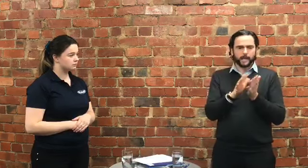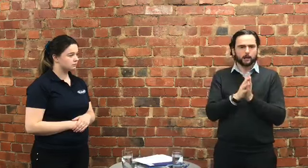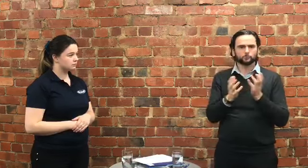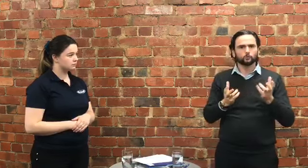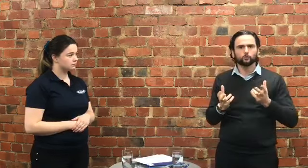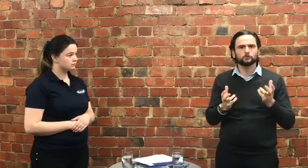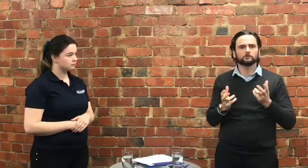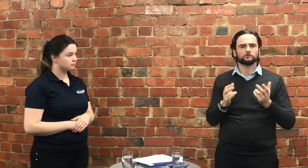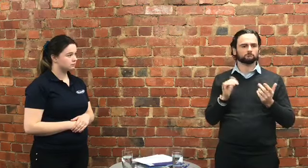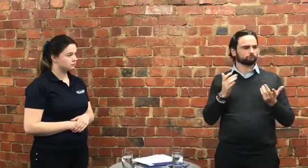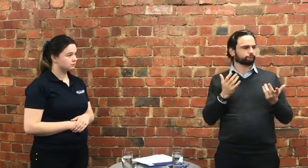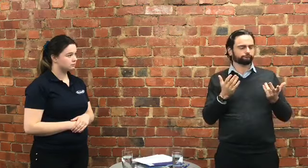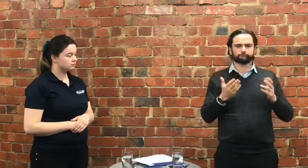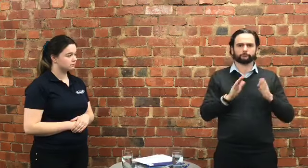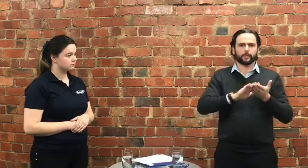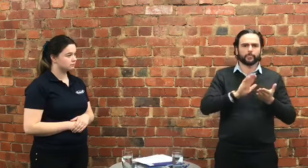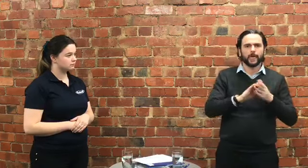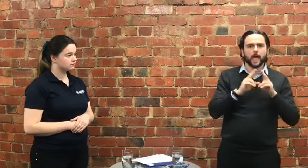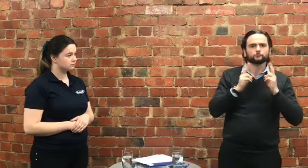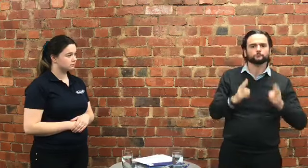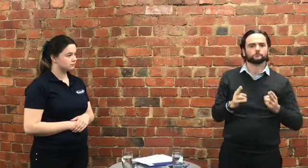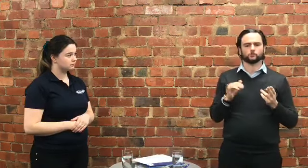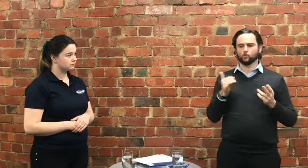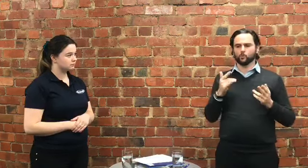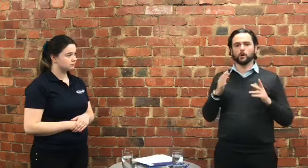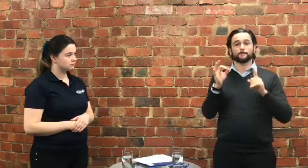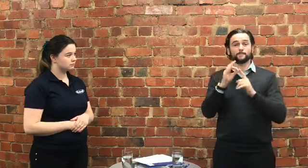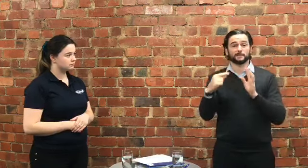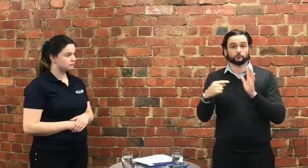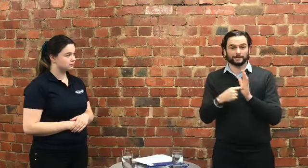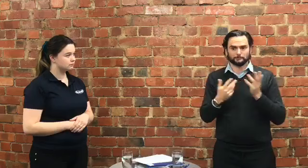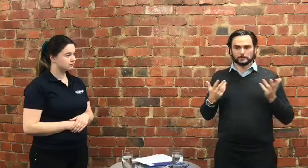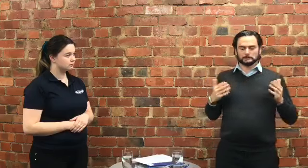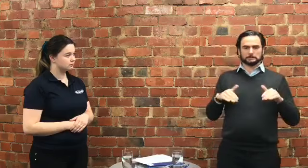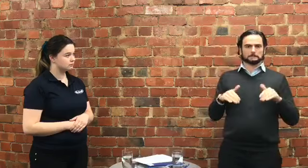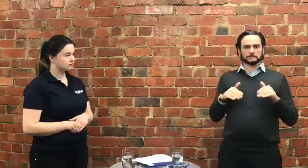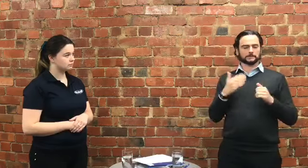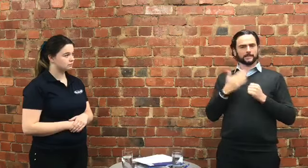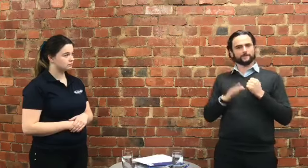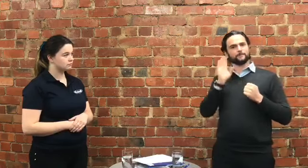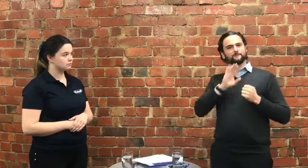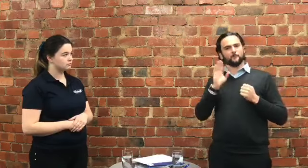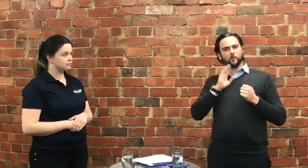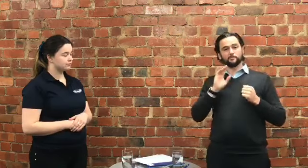a more independent person. That might include learning how to cook